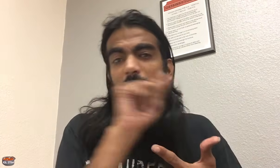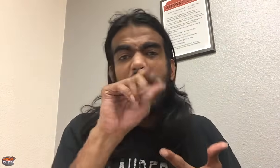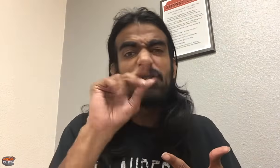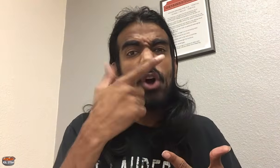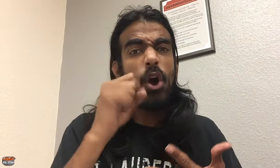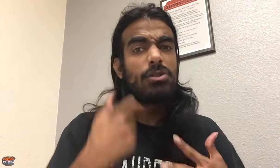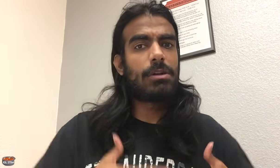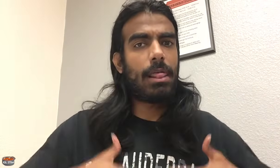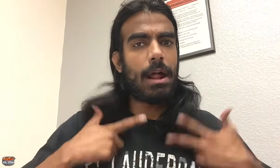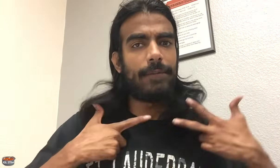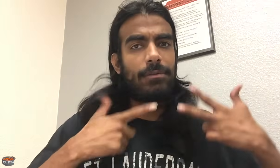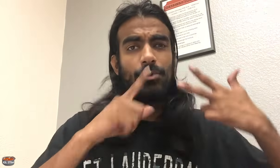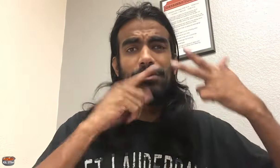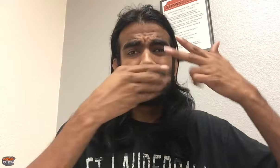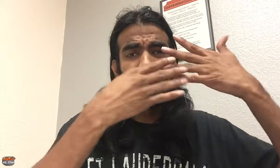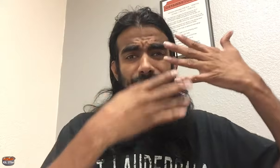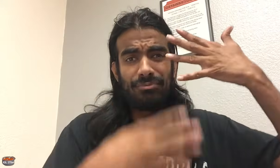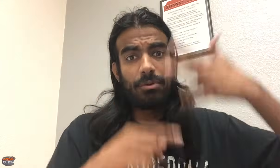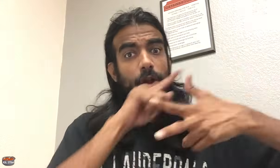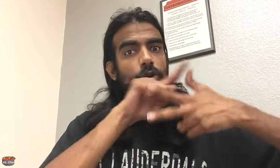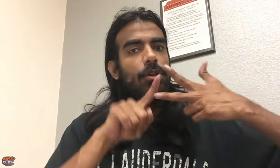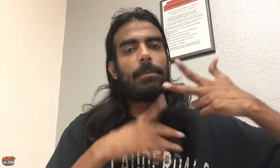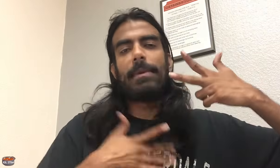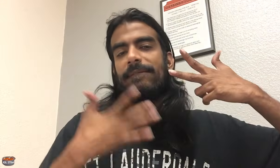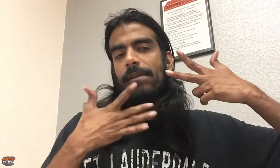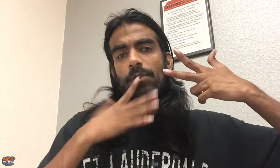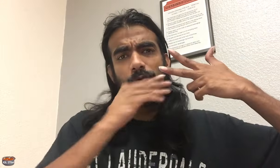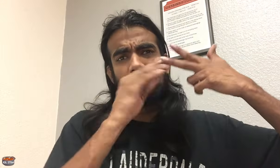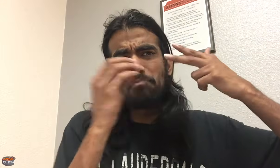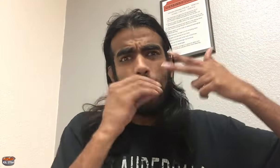and A Dog's Life. Ther's a lot more but